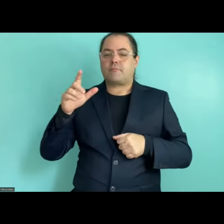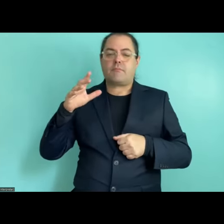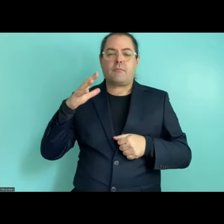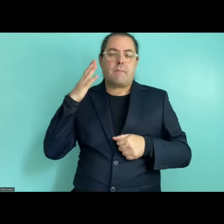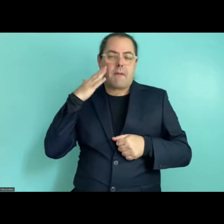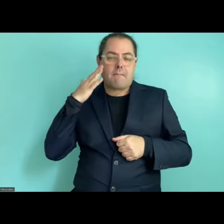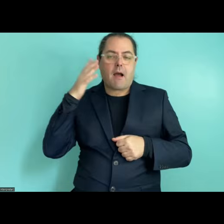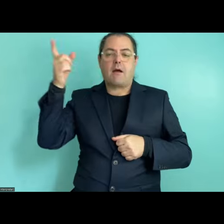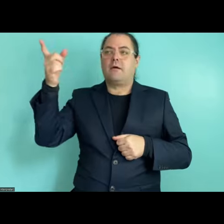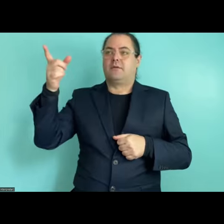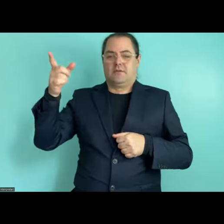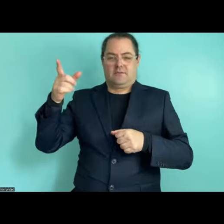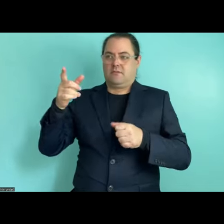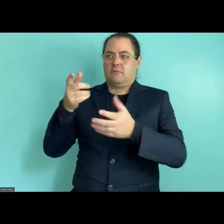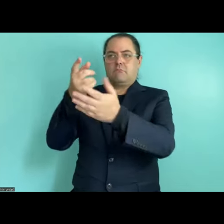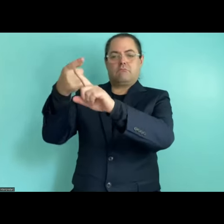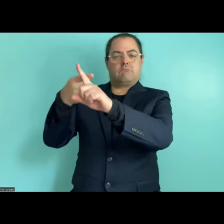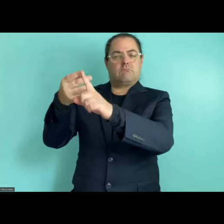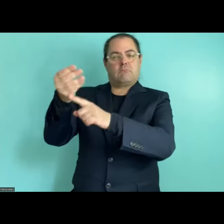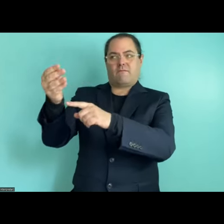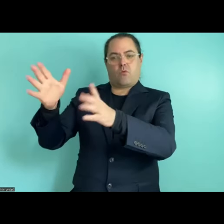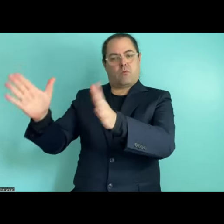for my siblings, and I'm buying groceries for my own family.